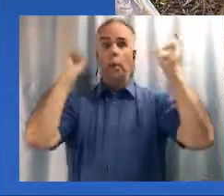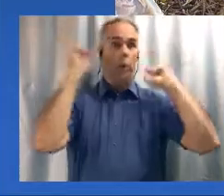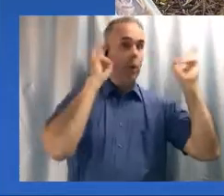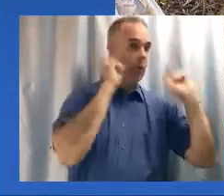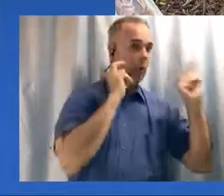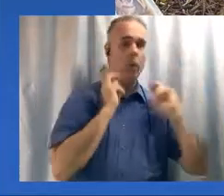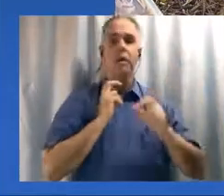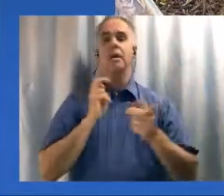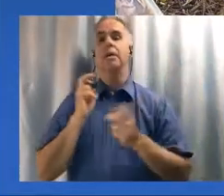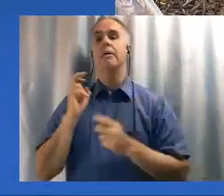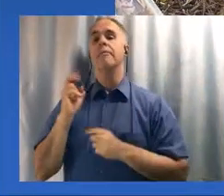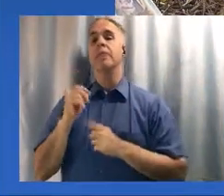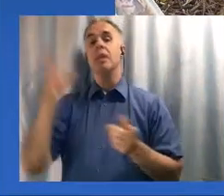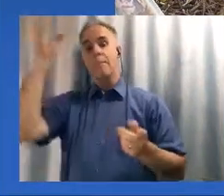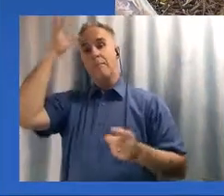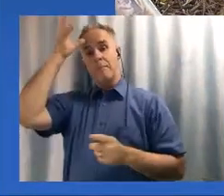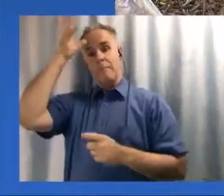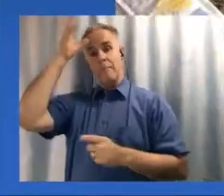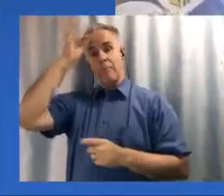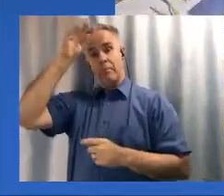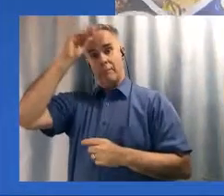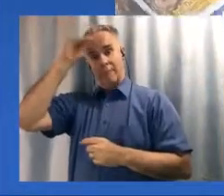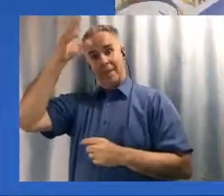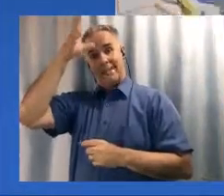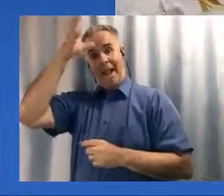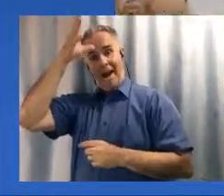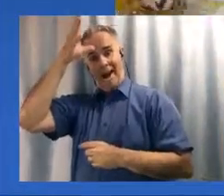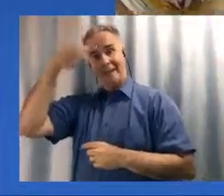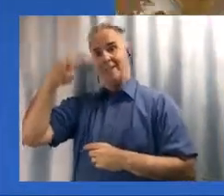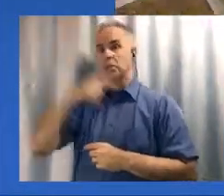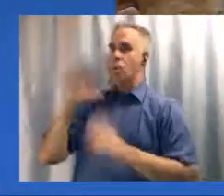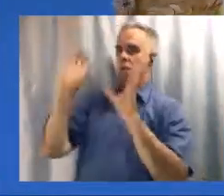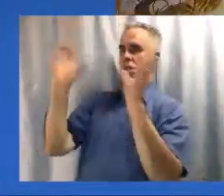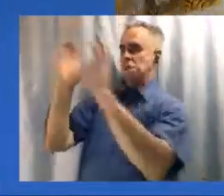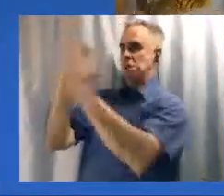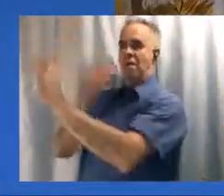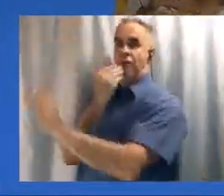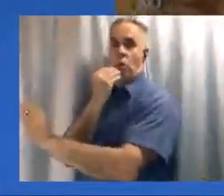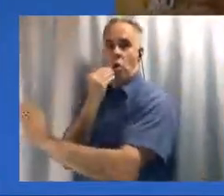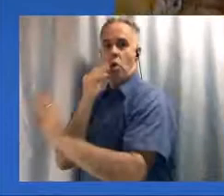The male has begun hunting and bringing food to its mate.